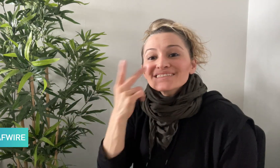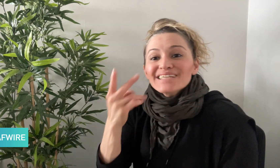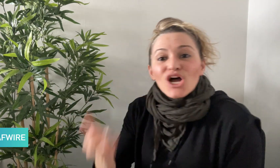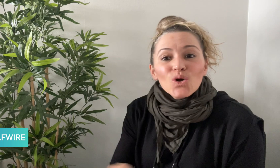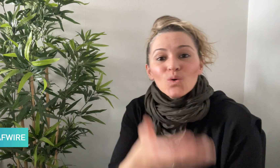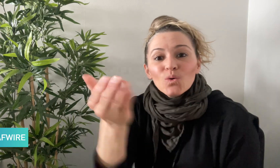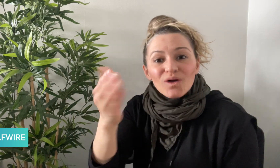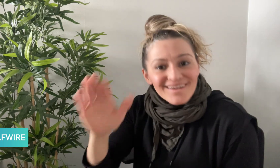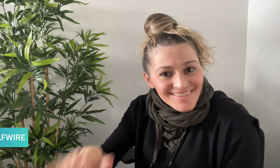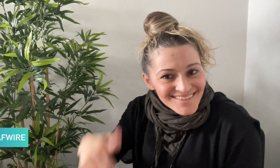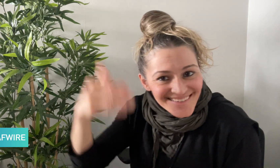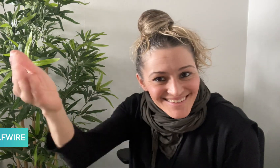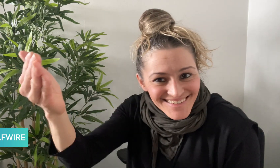See you next time!